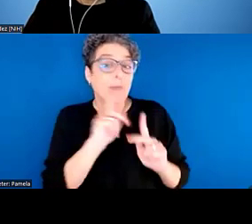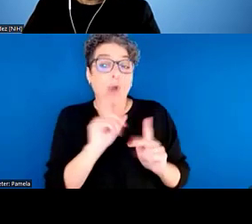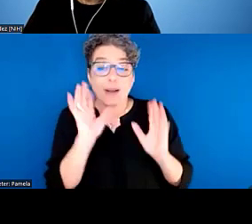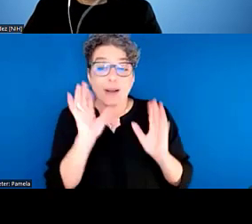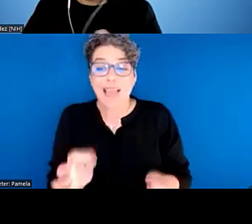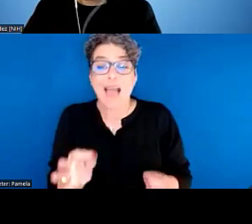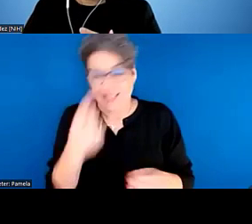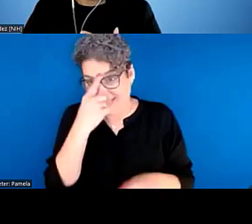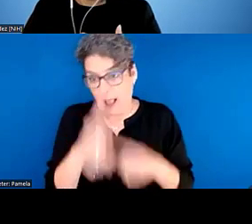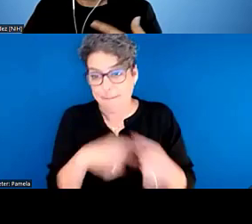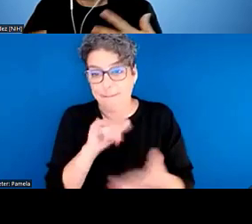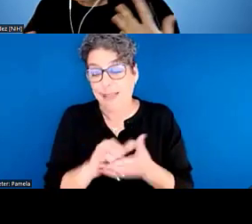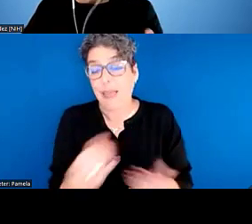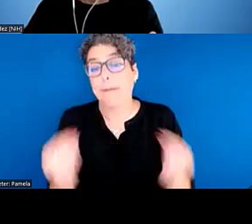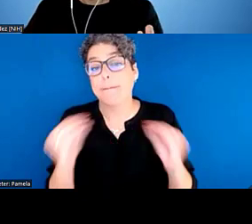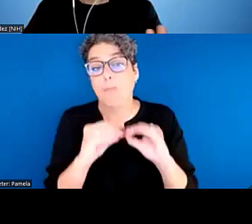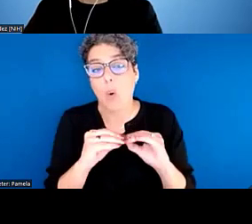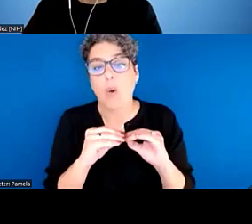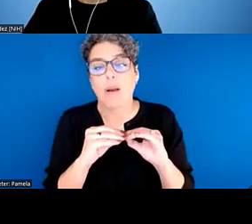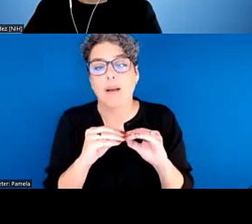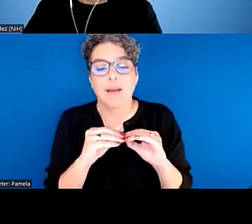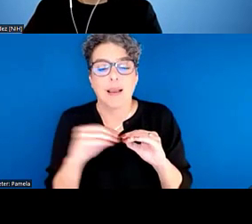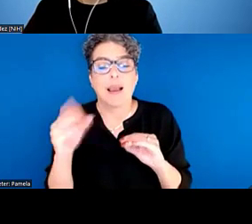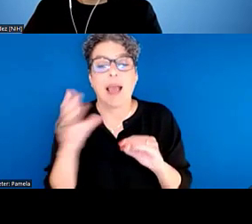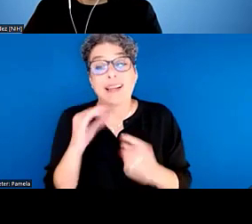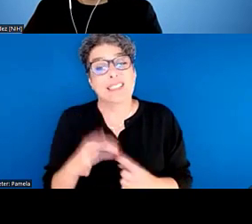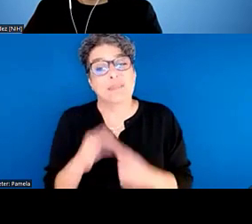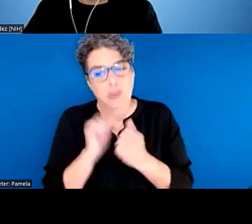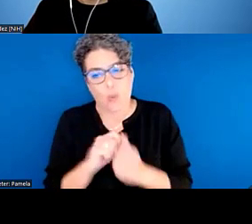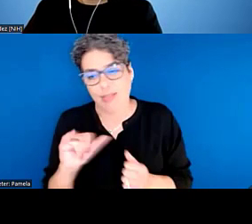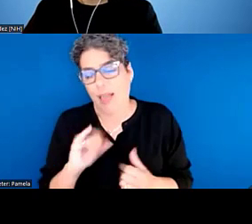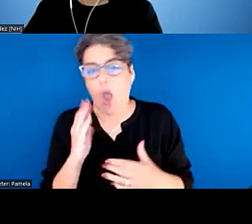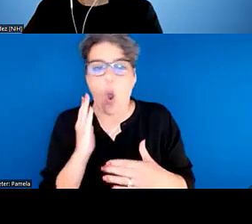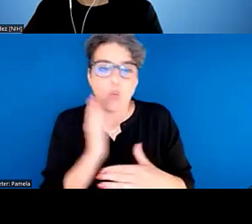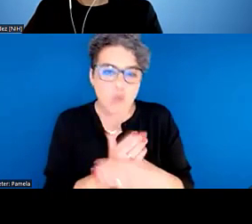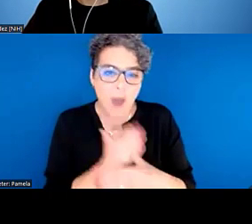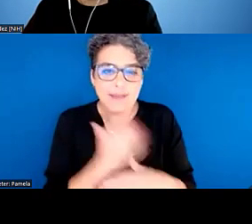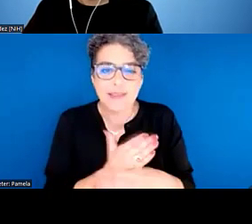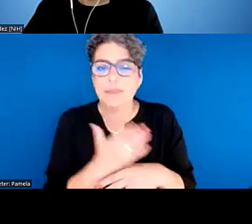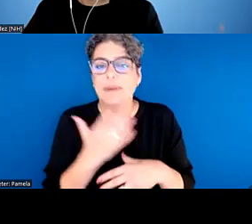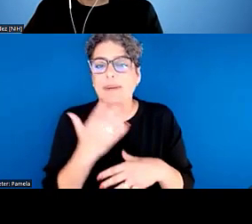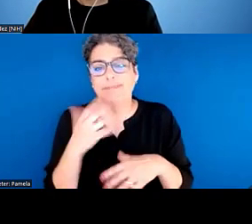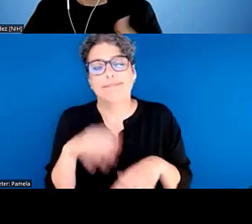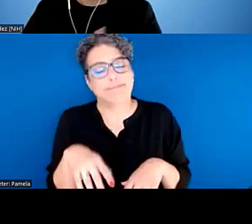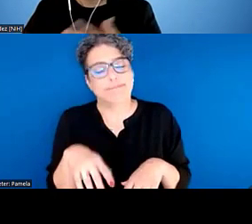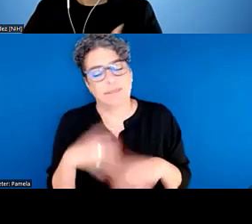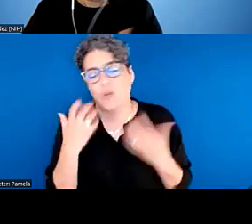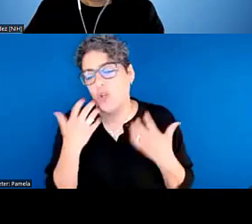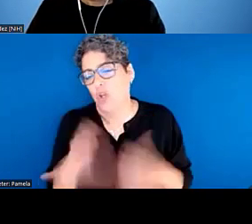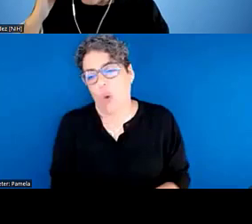Also, when it comes to harassment cases, and that's another situation where you don't want to pass the harasser,